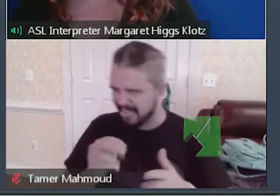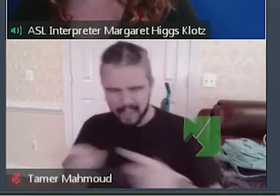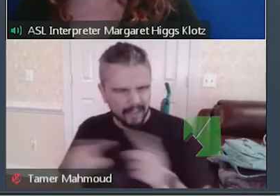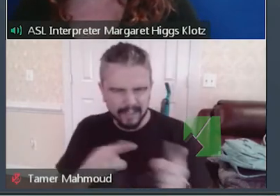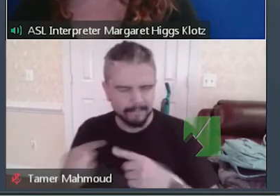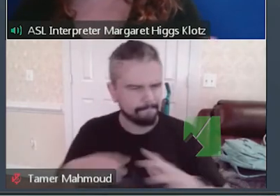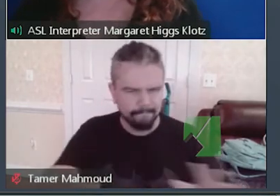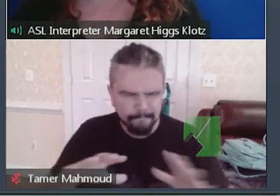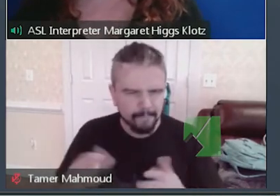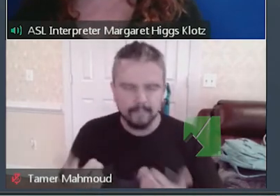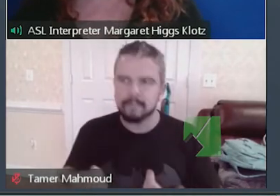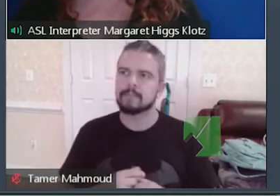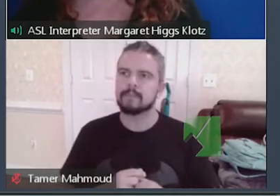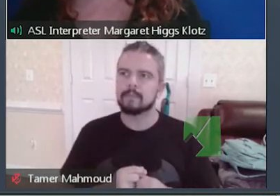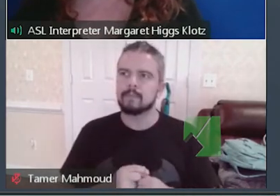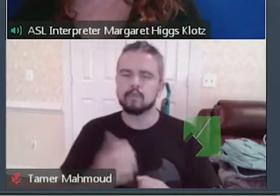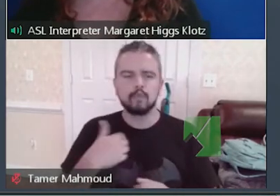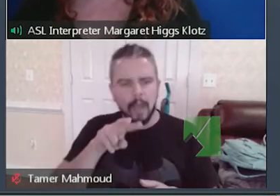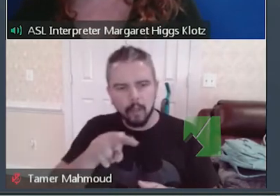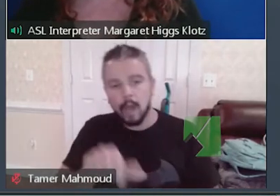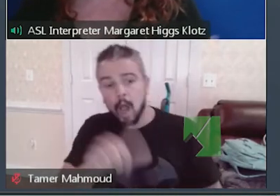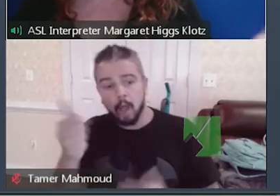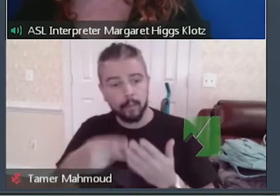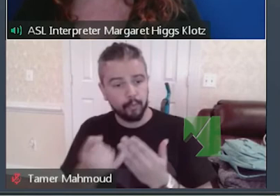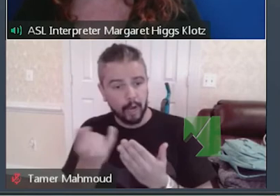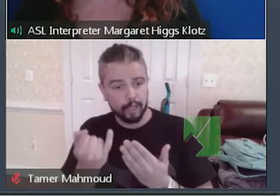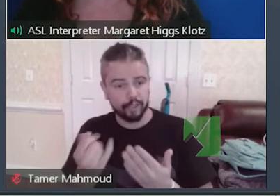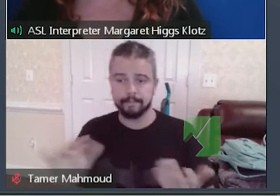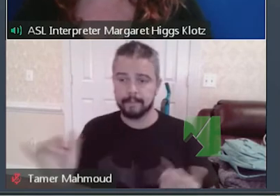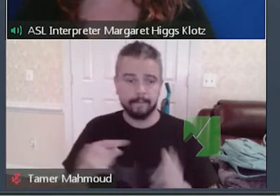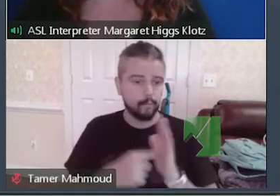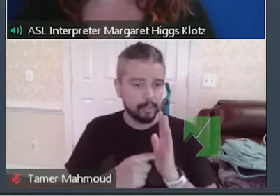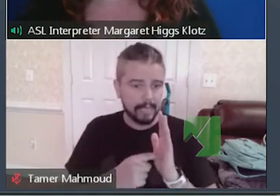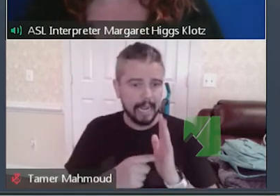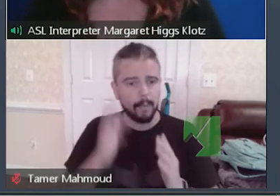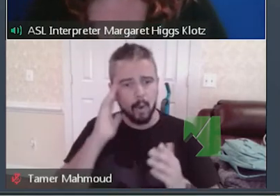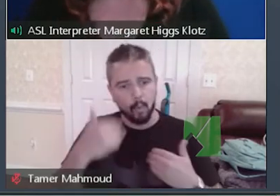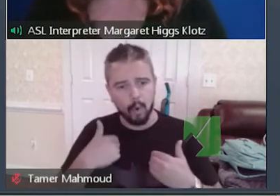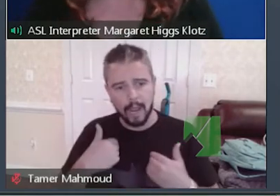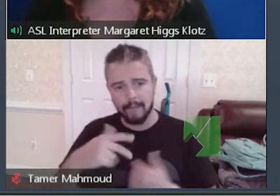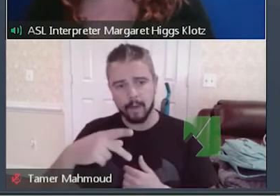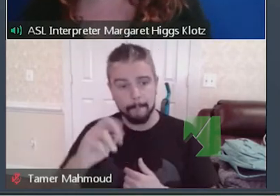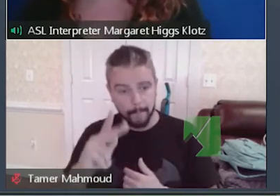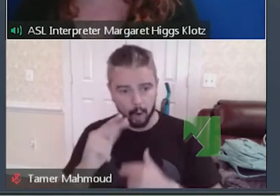community in that zoning that seems to contradict what was on the planning, that, and again,